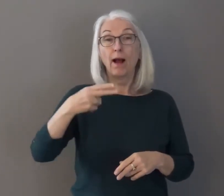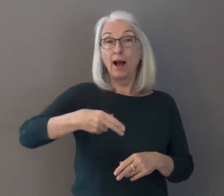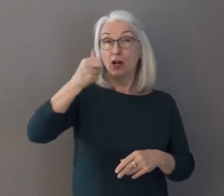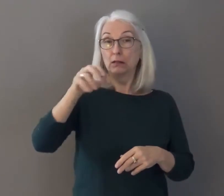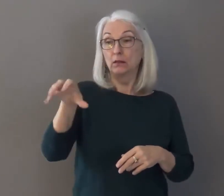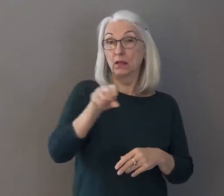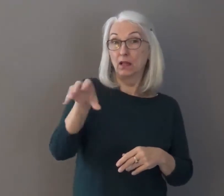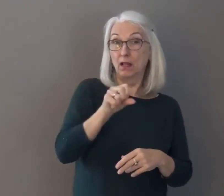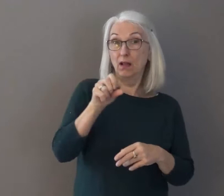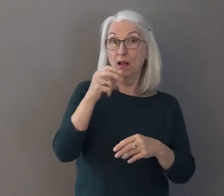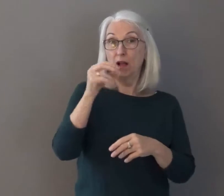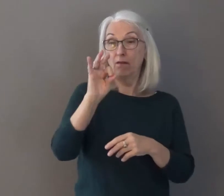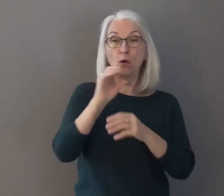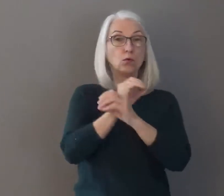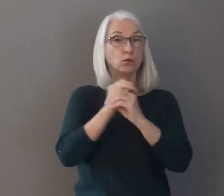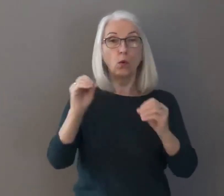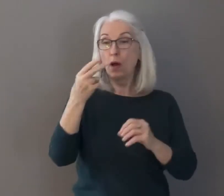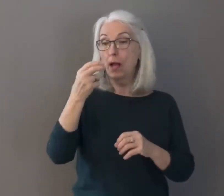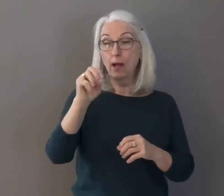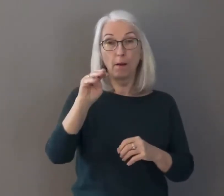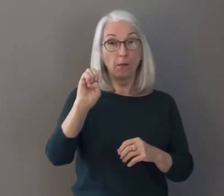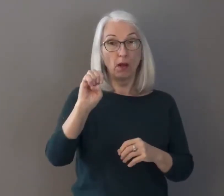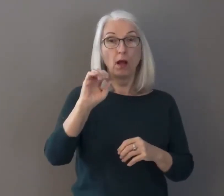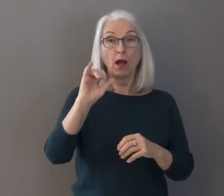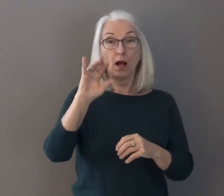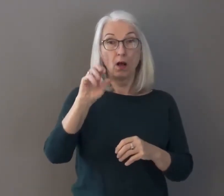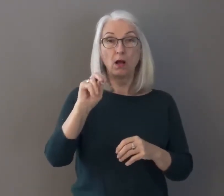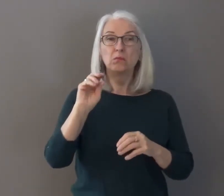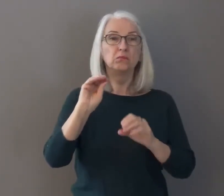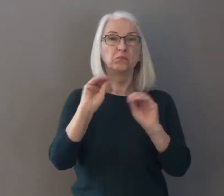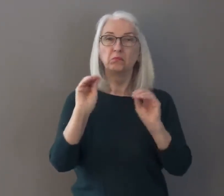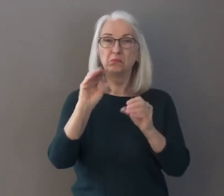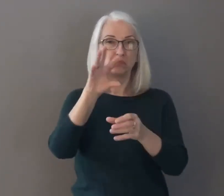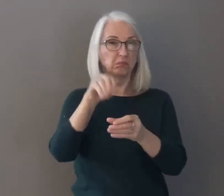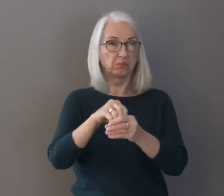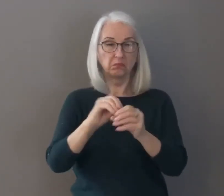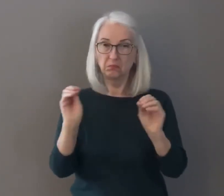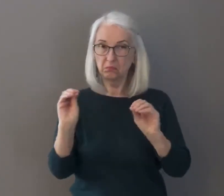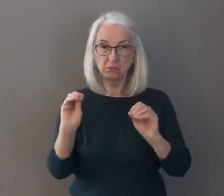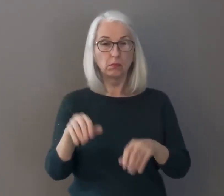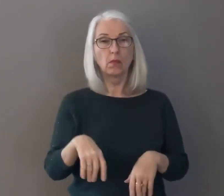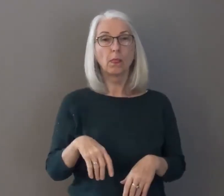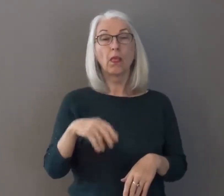Higher intakes of non-heme iron were not associated.